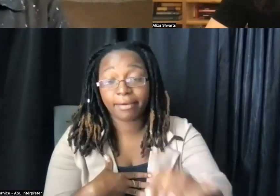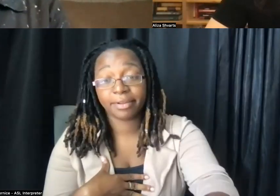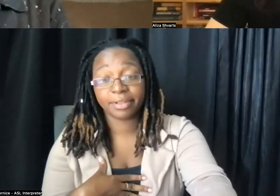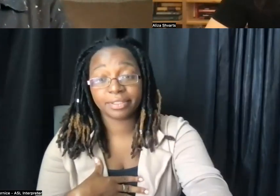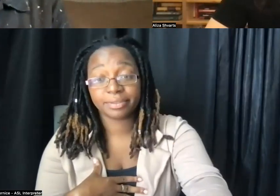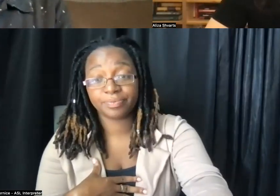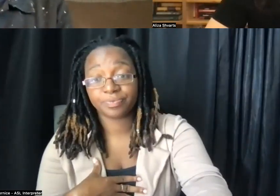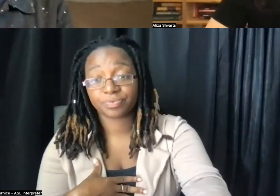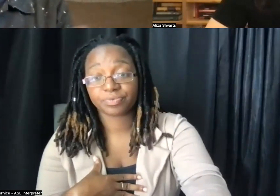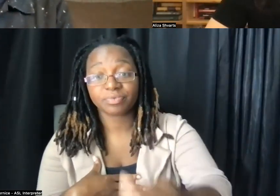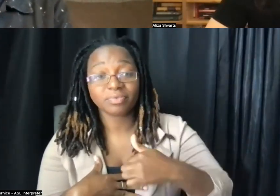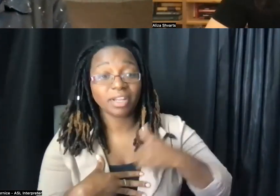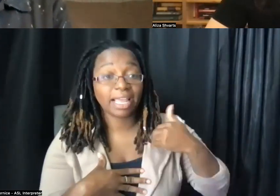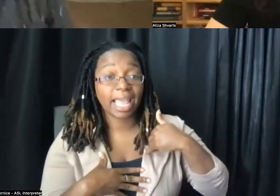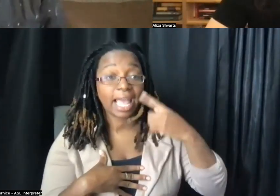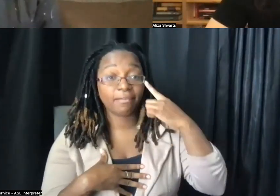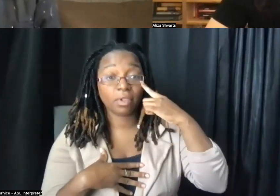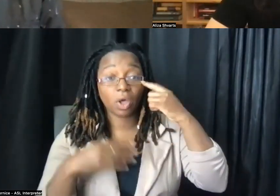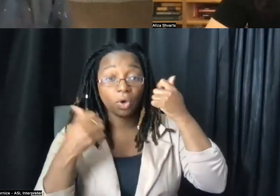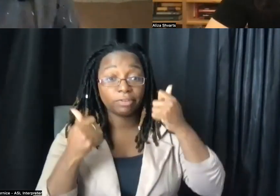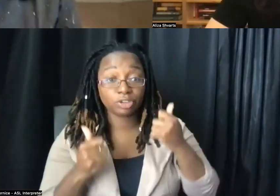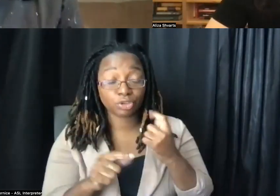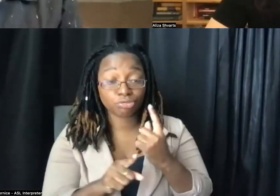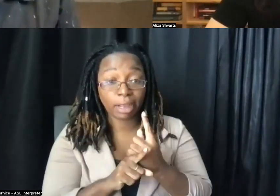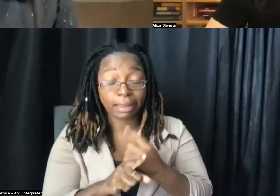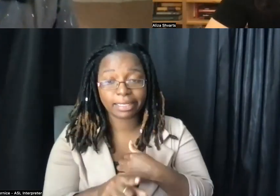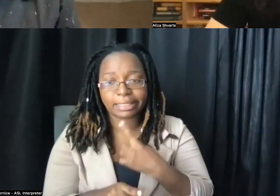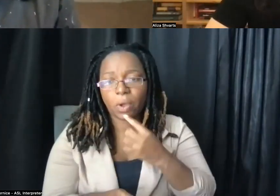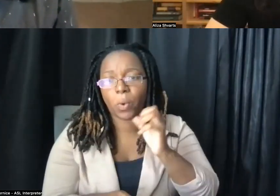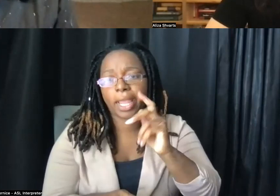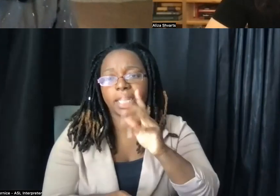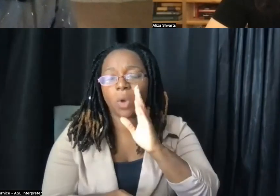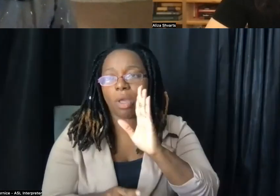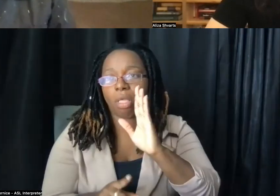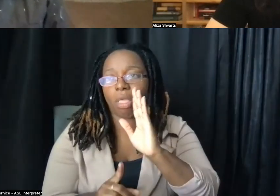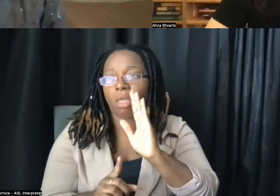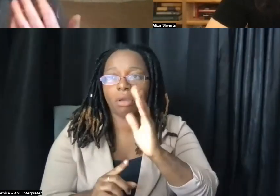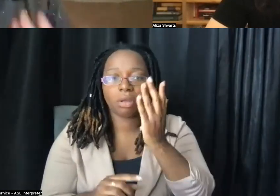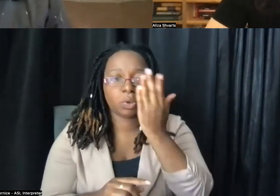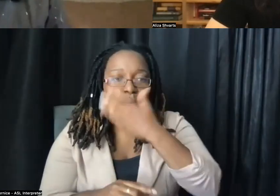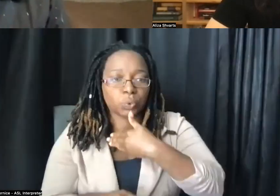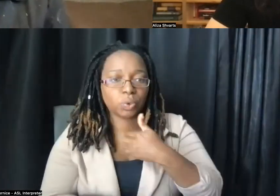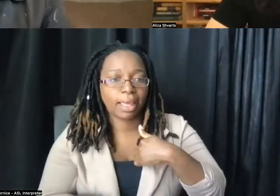like, I'm scared. For instance, I have low vision, right? Oh my God. I am just going to pretend